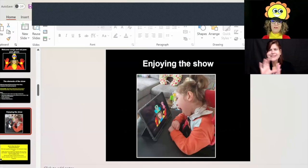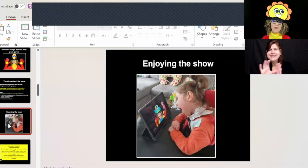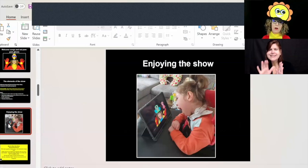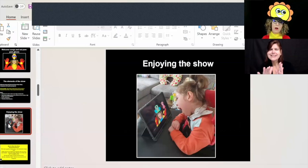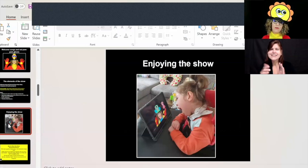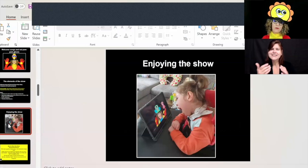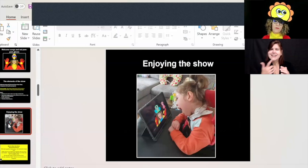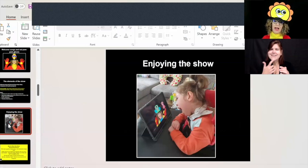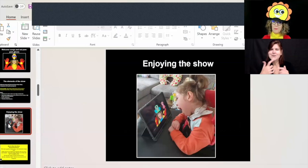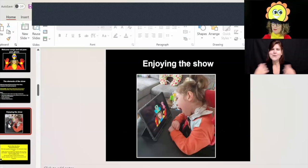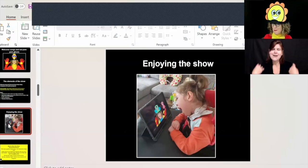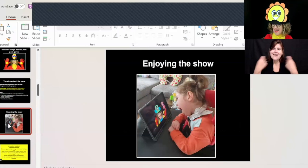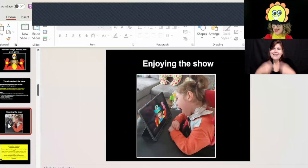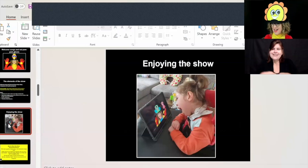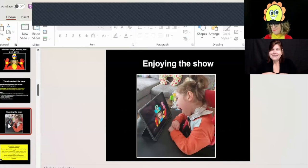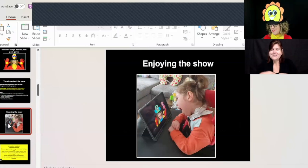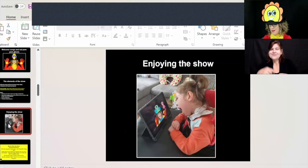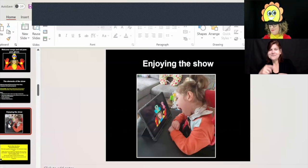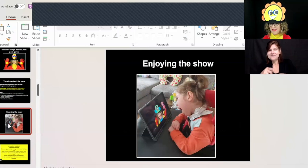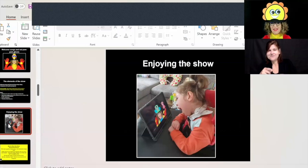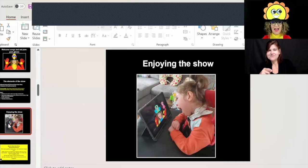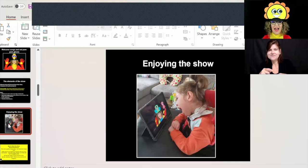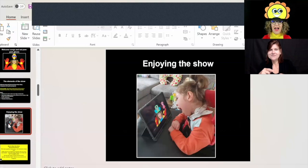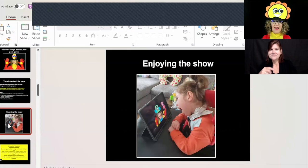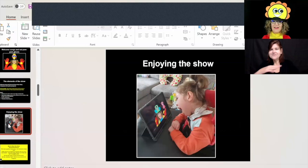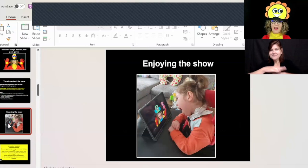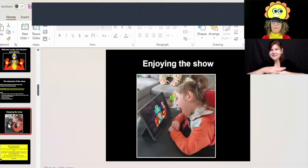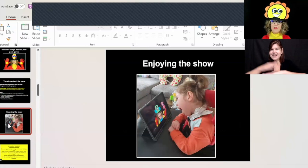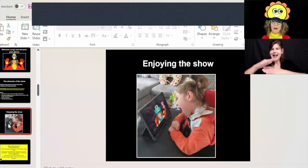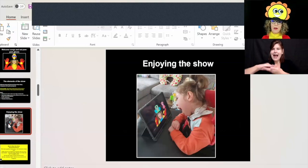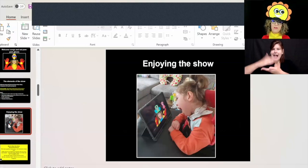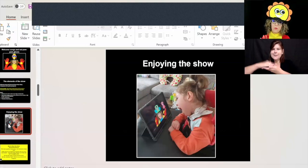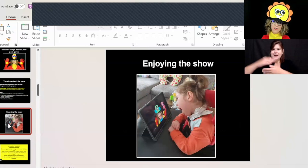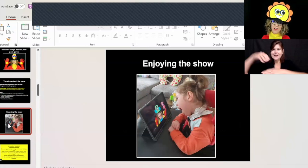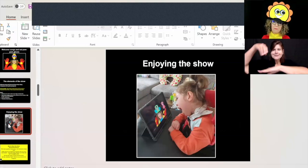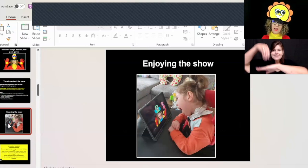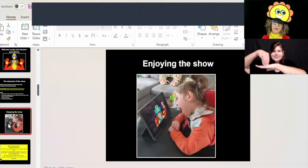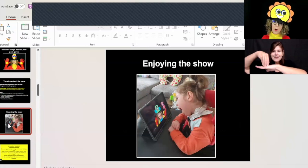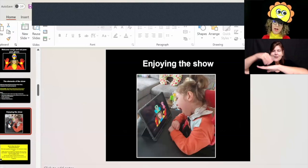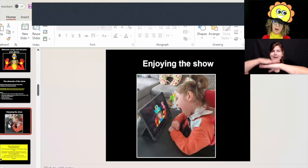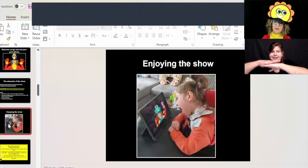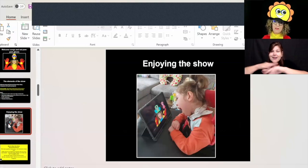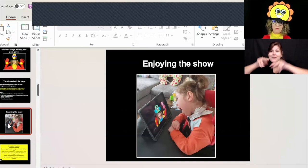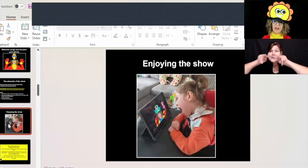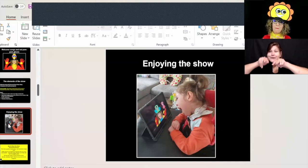and she's got the iPad on a black table surface. And she's watching me, she's quite close to the screen.